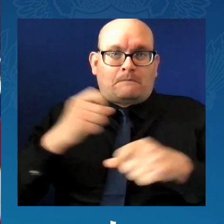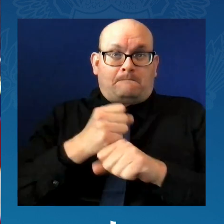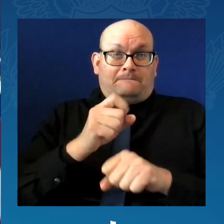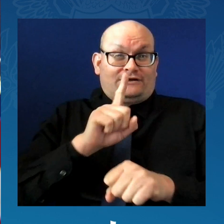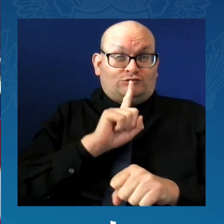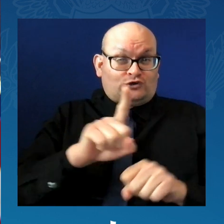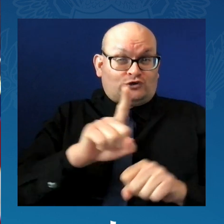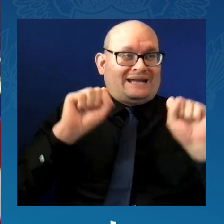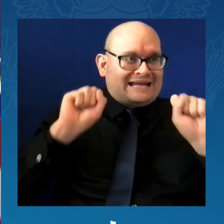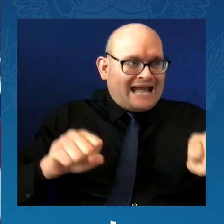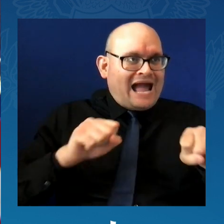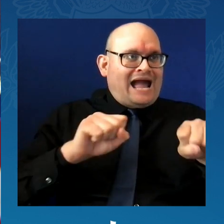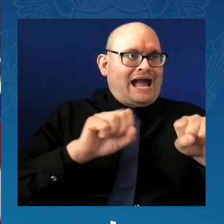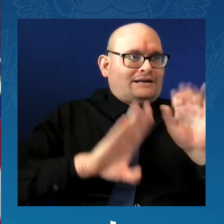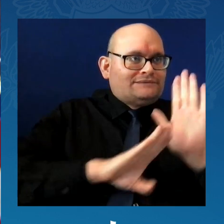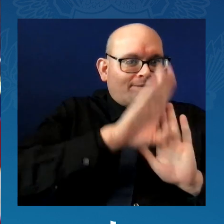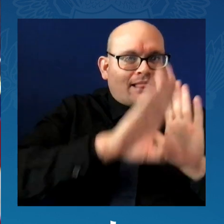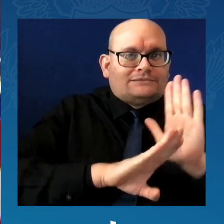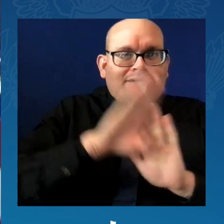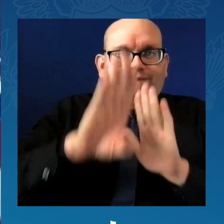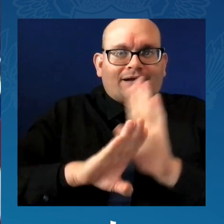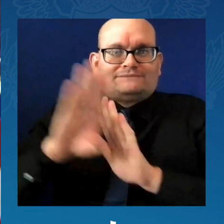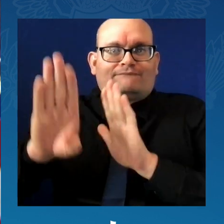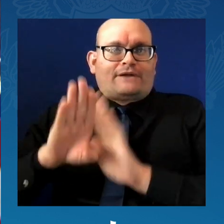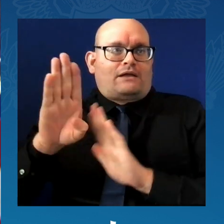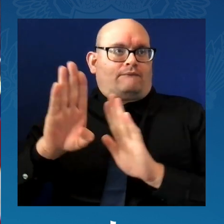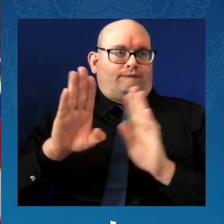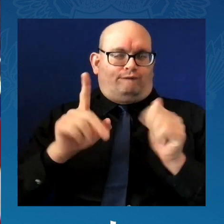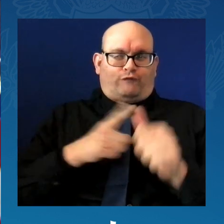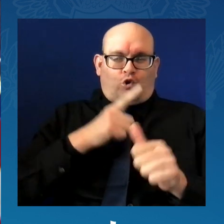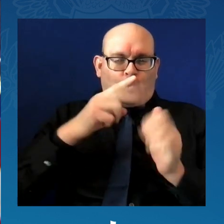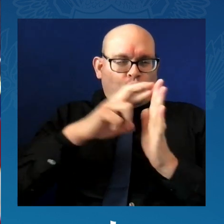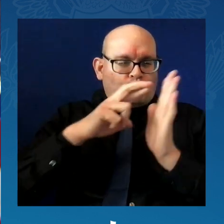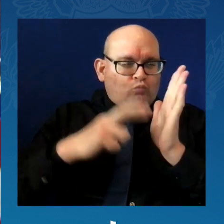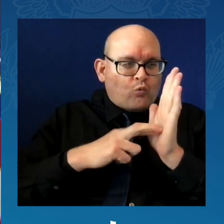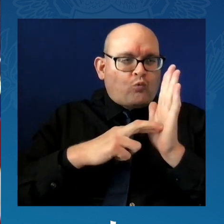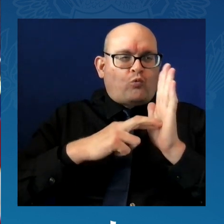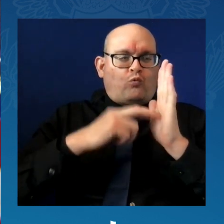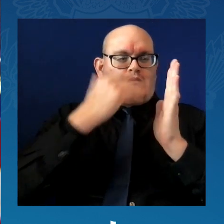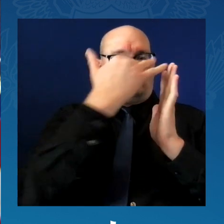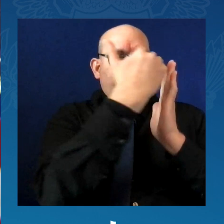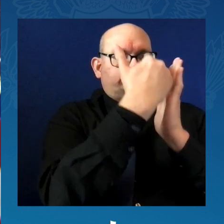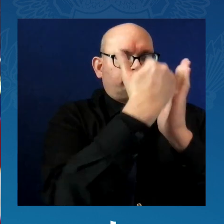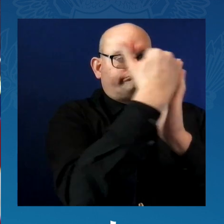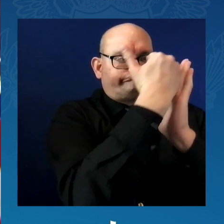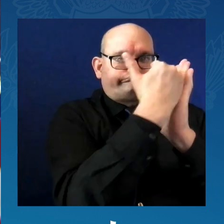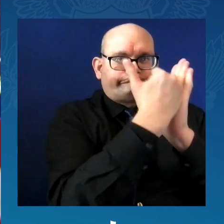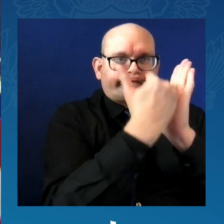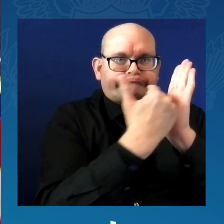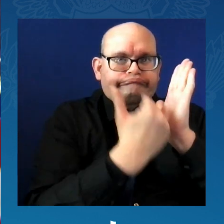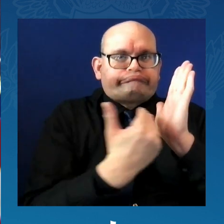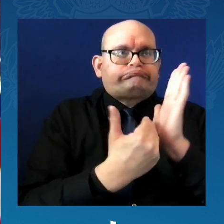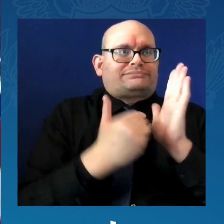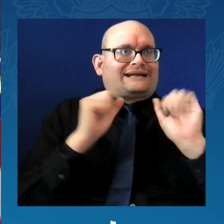as a framework for novel space activities. These rules will promote innovation